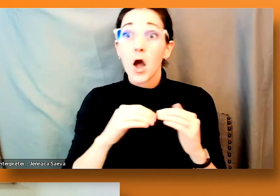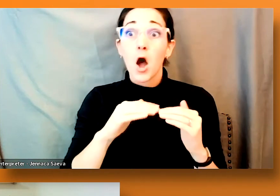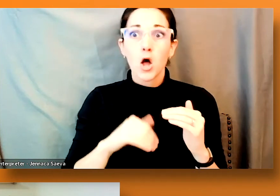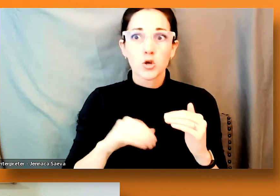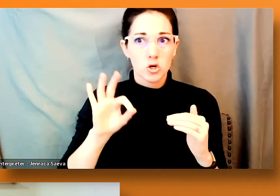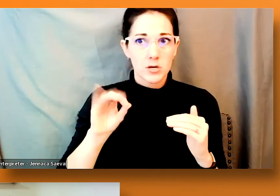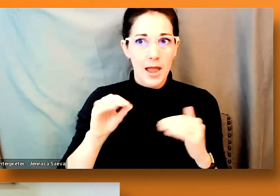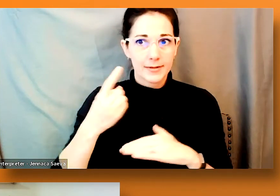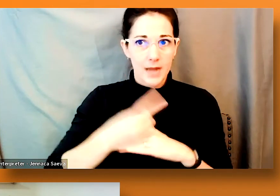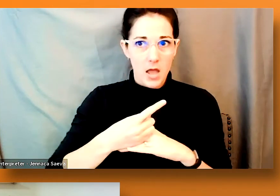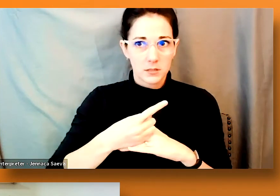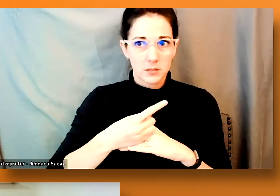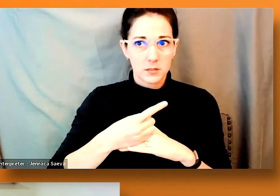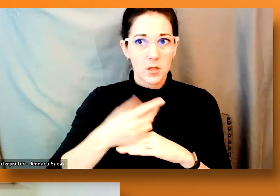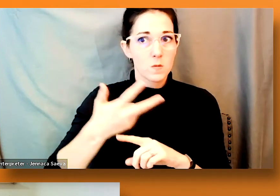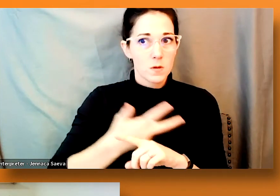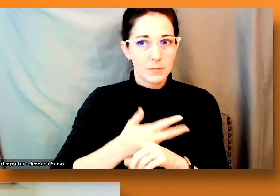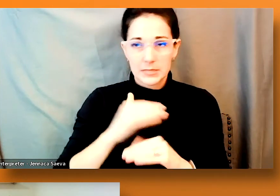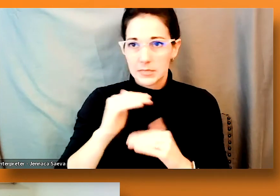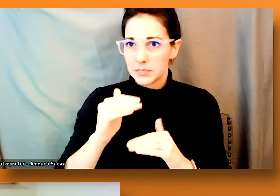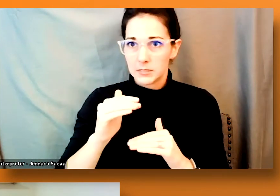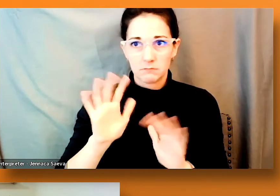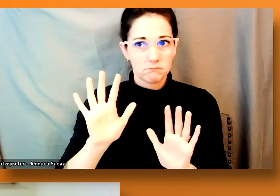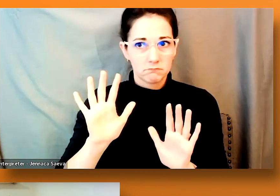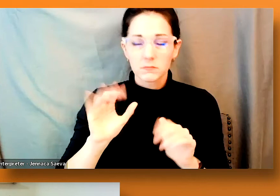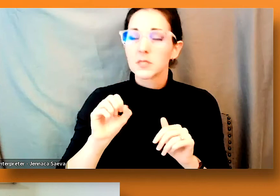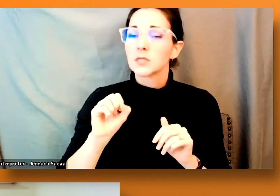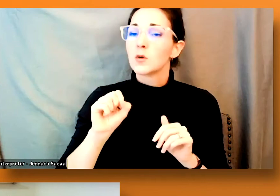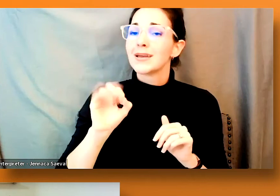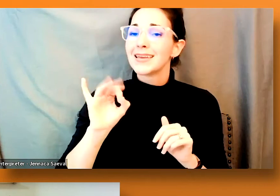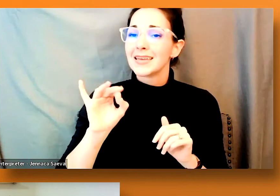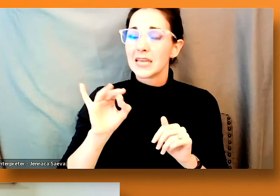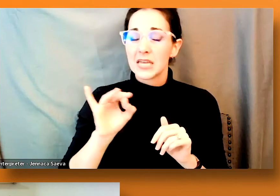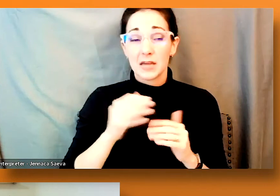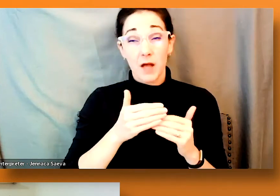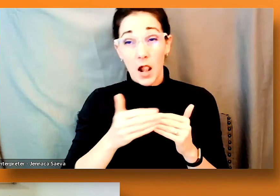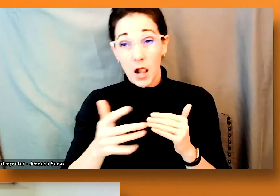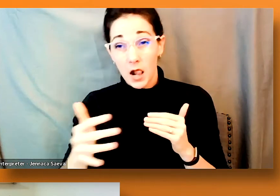And if you are making adjustments after 90 days,